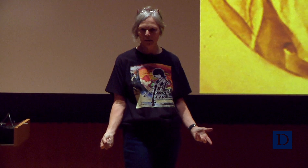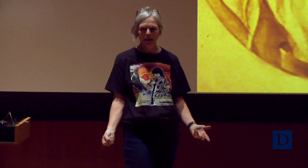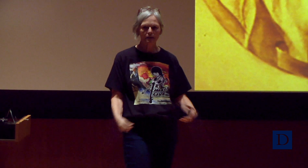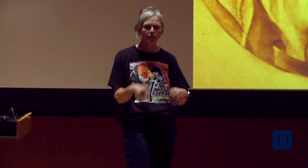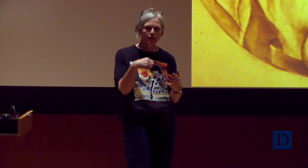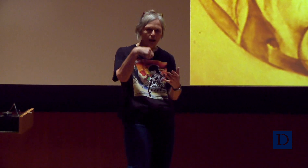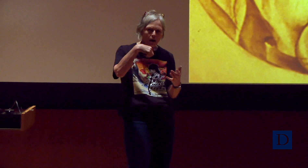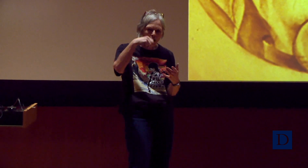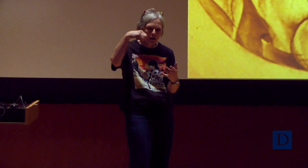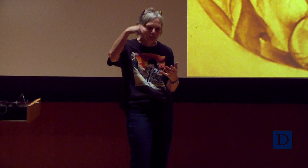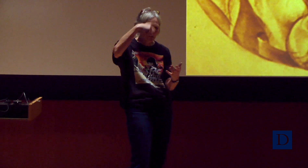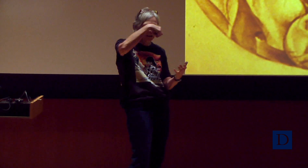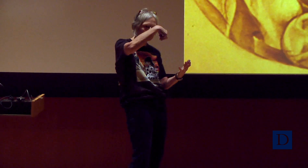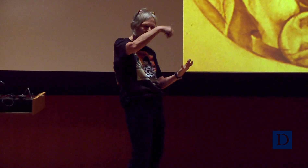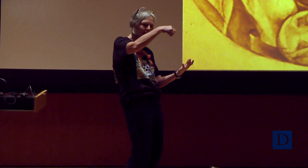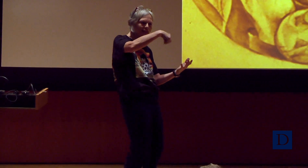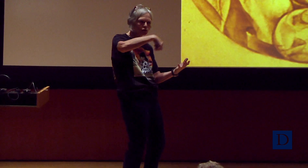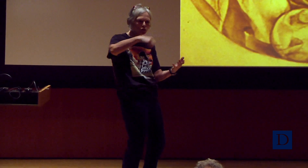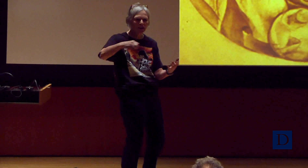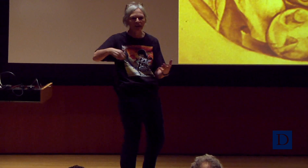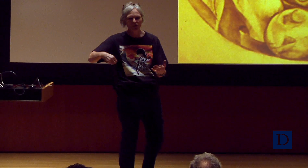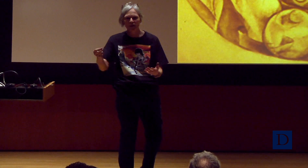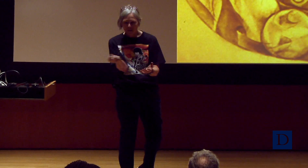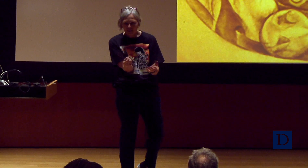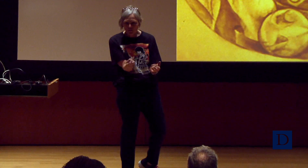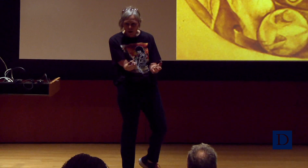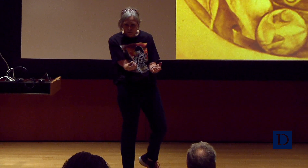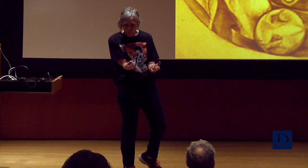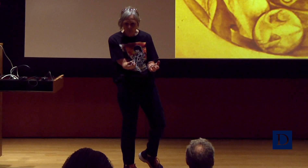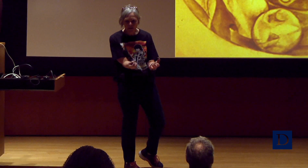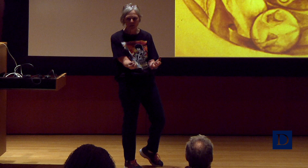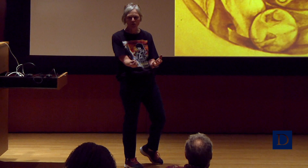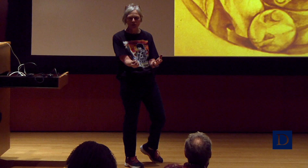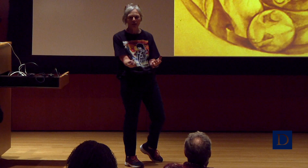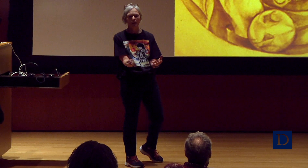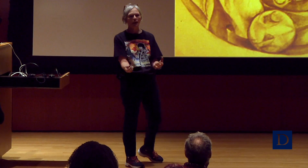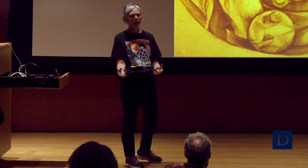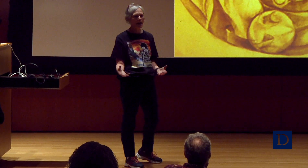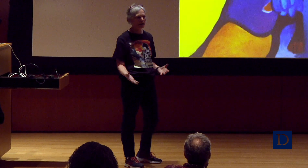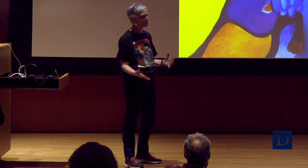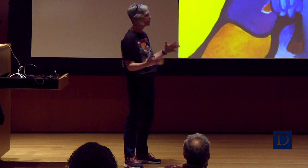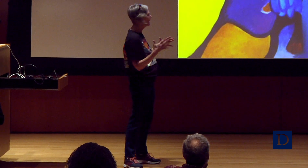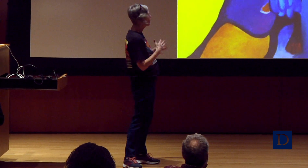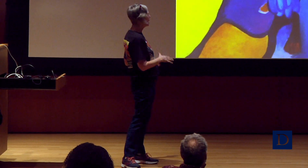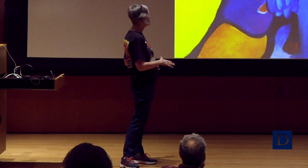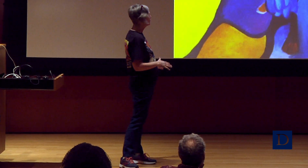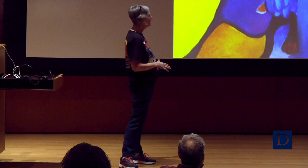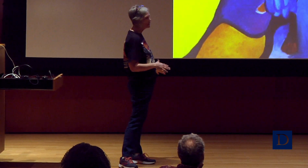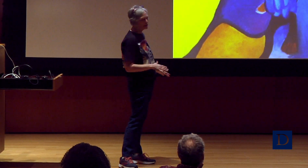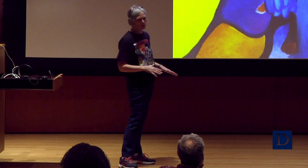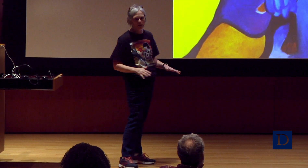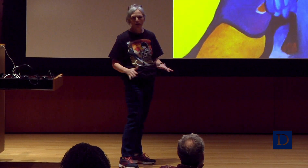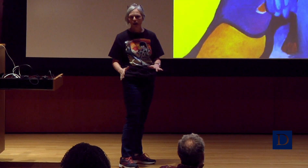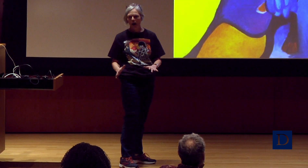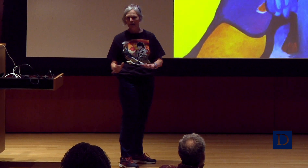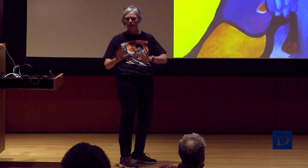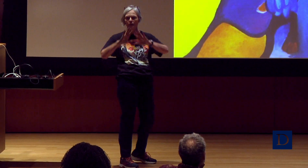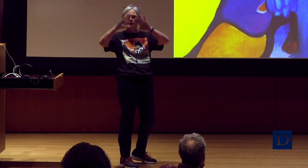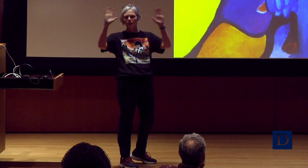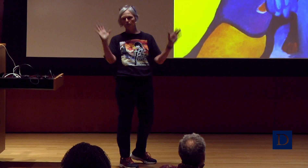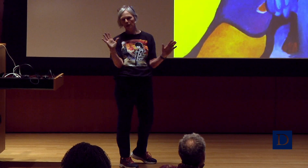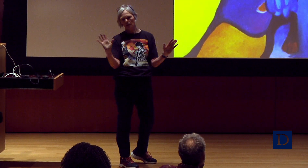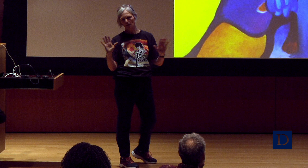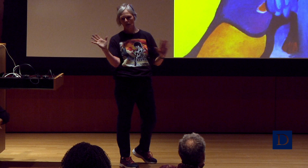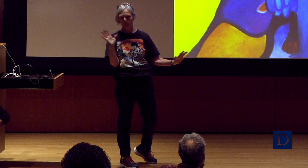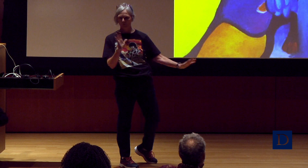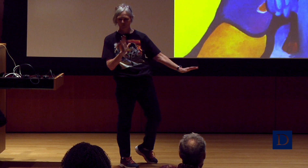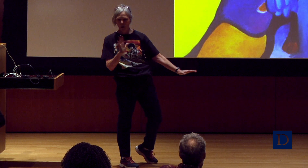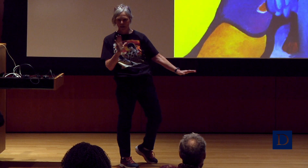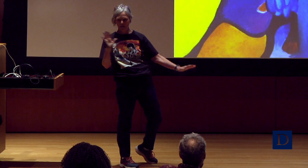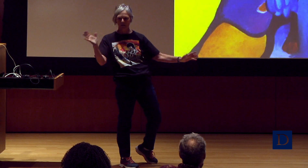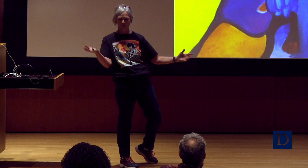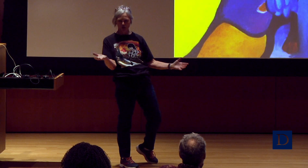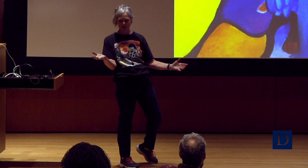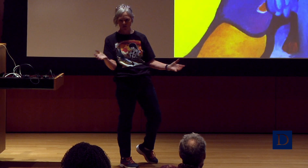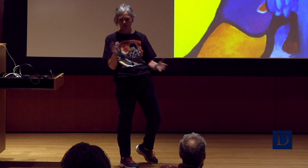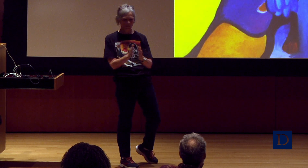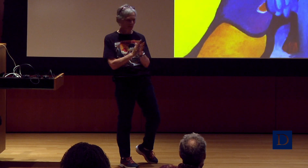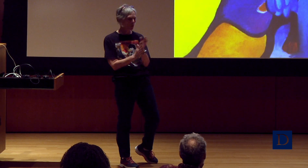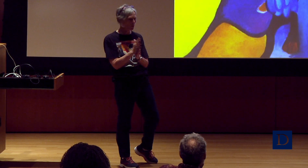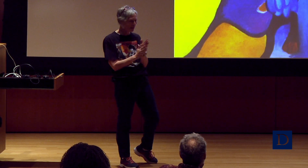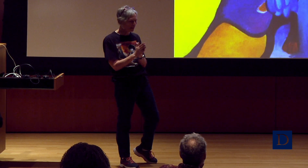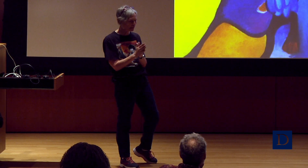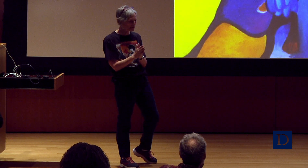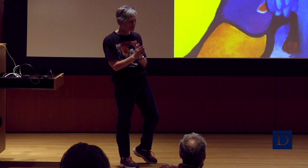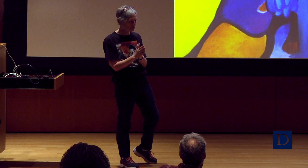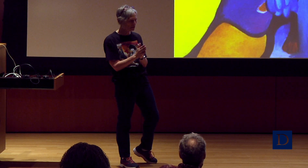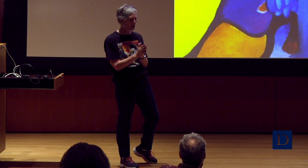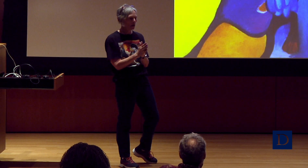It’s very hard for me to sit and do this, and draw with my fingers. After I lost feeling, I even did bigger, wider gesture with whole hands.